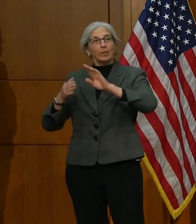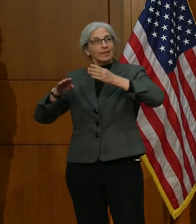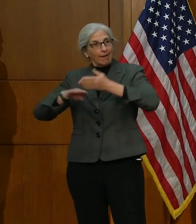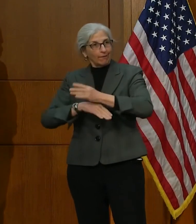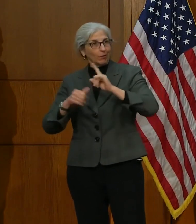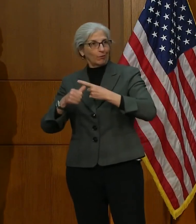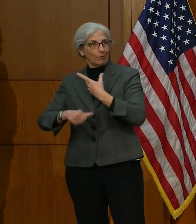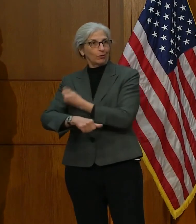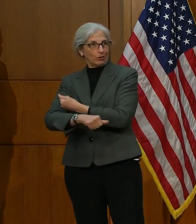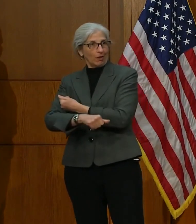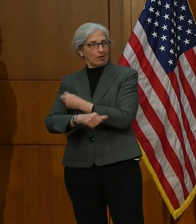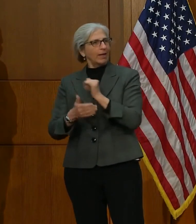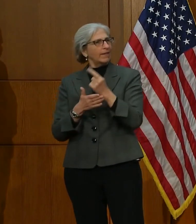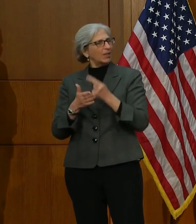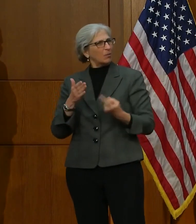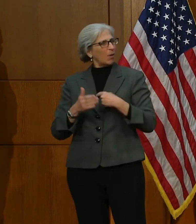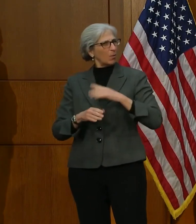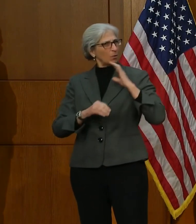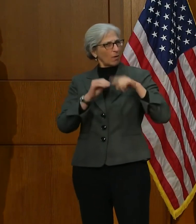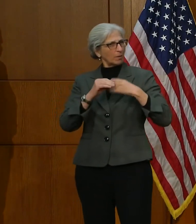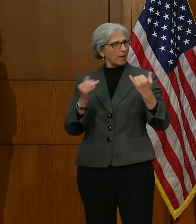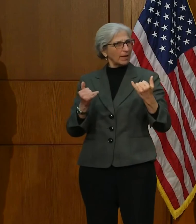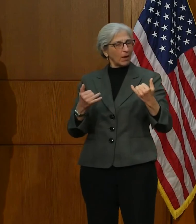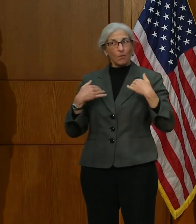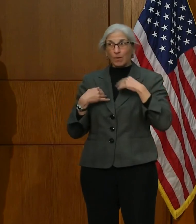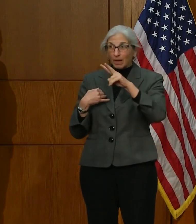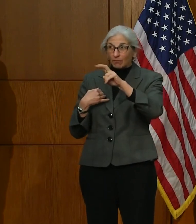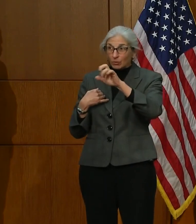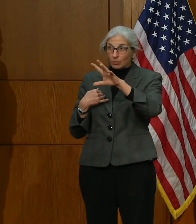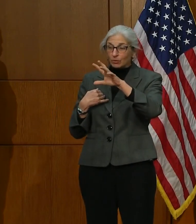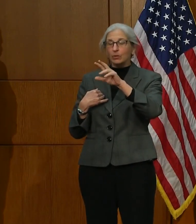OR FOUR WEEKS AFTER THE SHOT WAS ADMINISTERED, AND THAT'S WHAT WE'RE DEALING WITH RIGHT